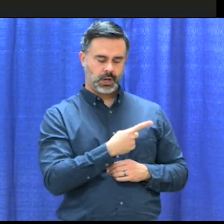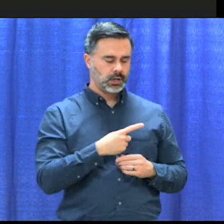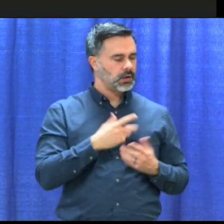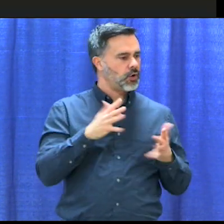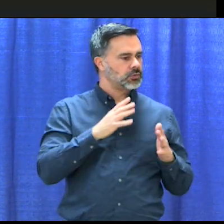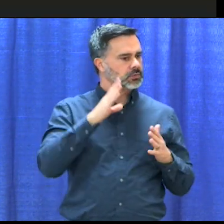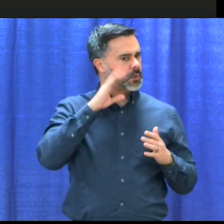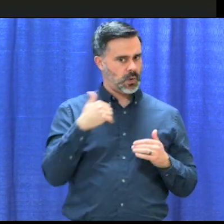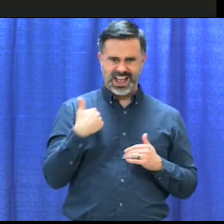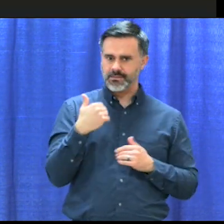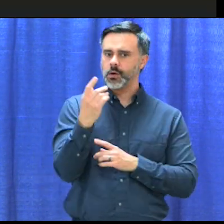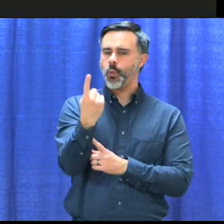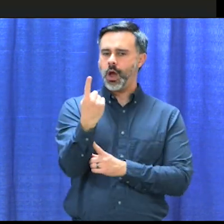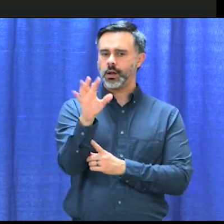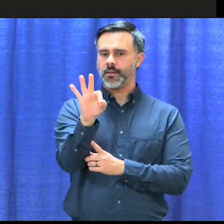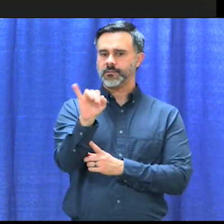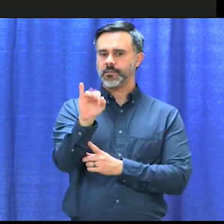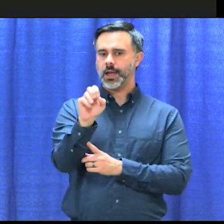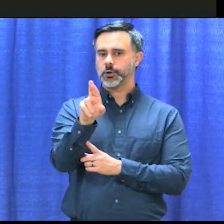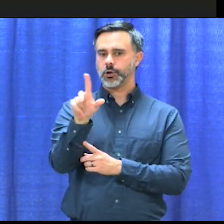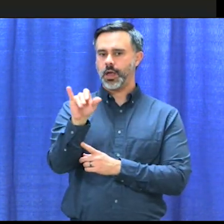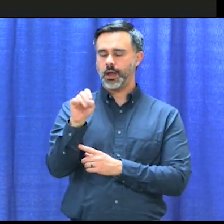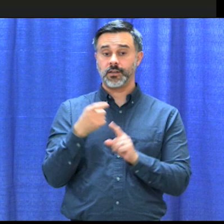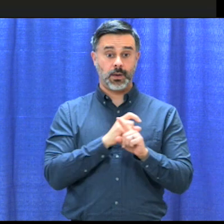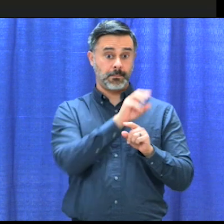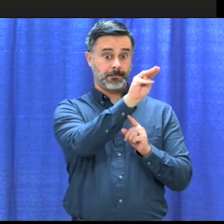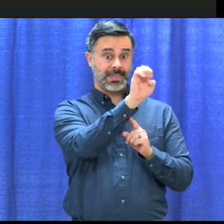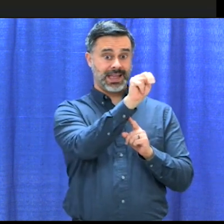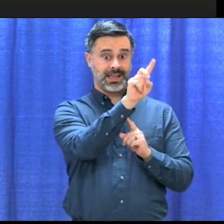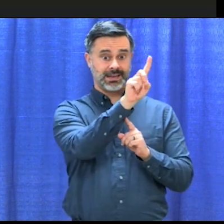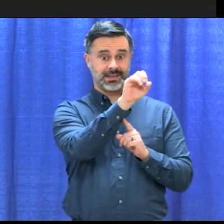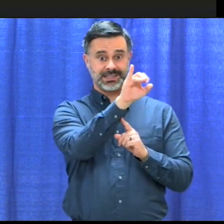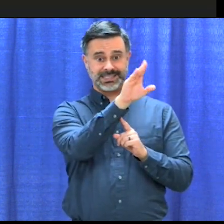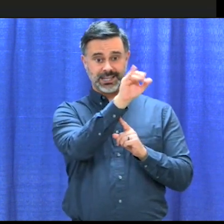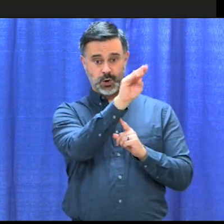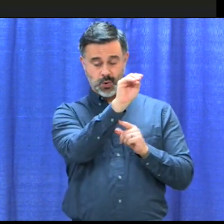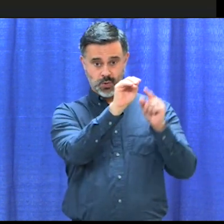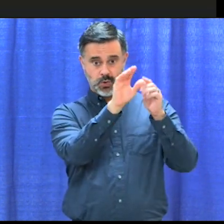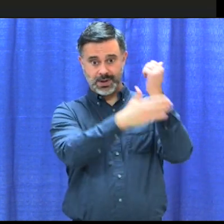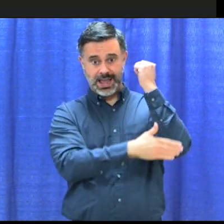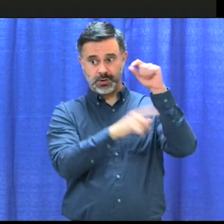line that goes from Mendocino County in the south all the way up to Del Norte County.